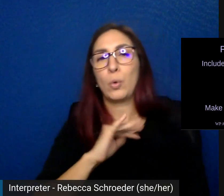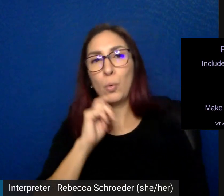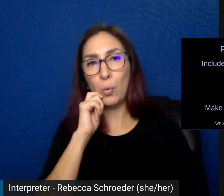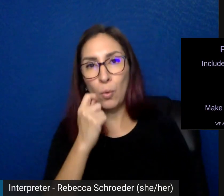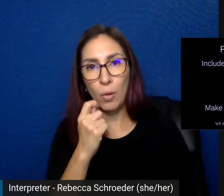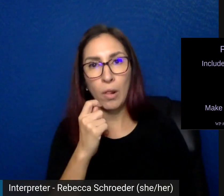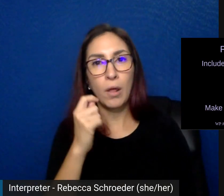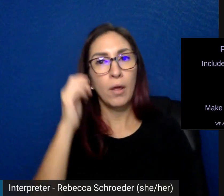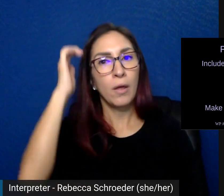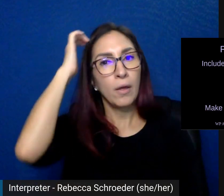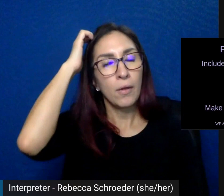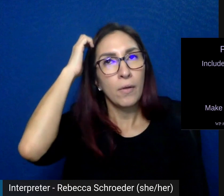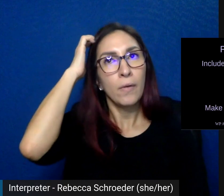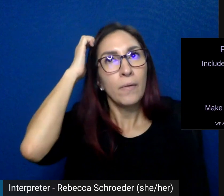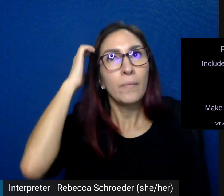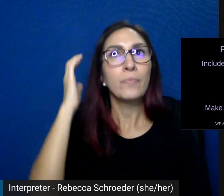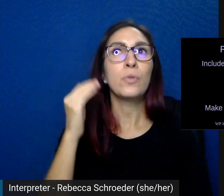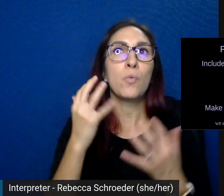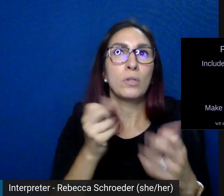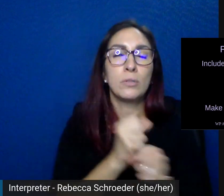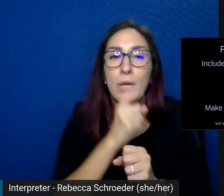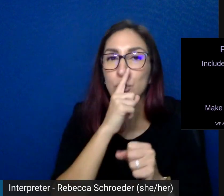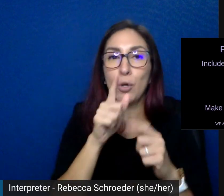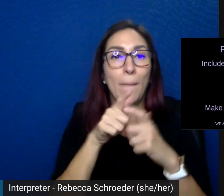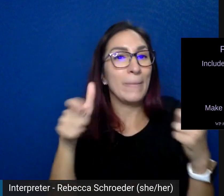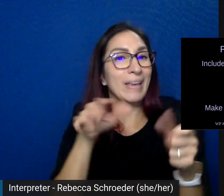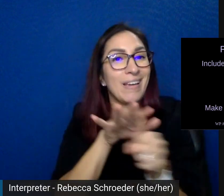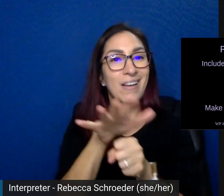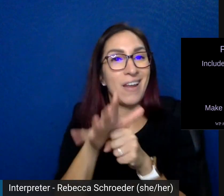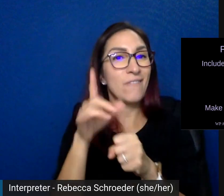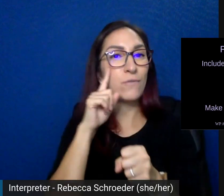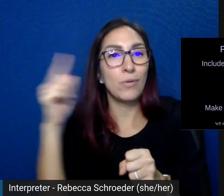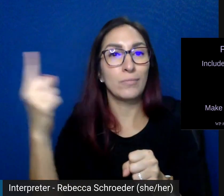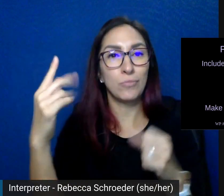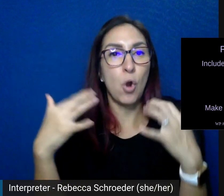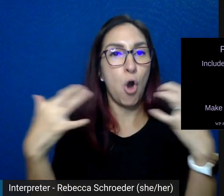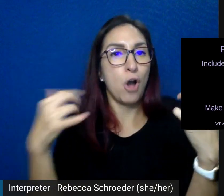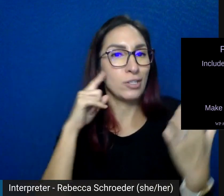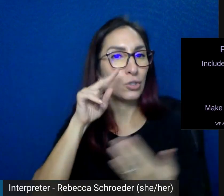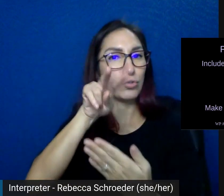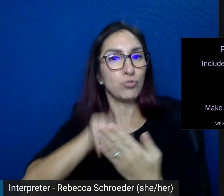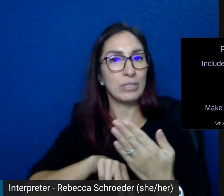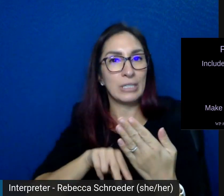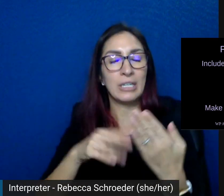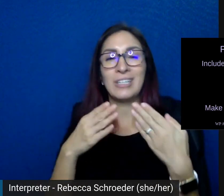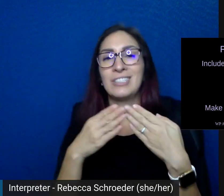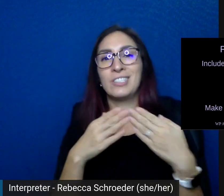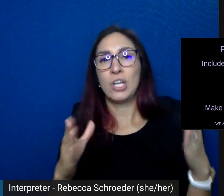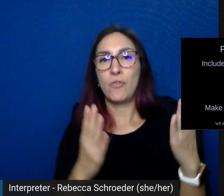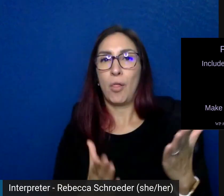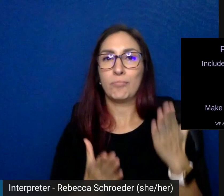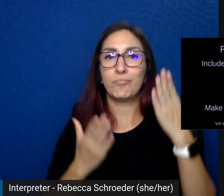The general suggestion is to start at 16 pixels and work your way up.